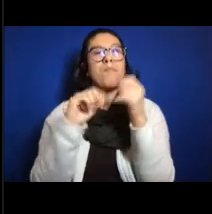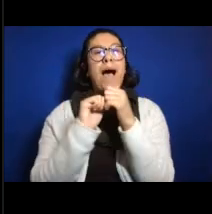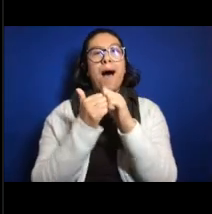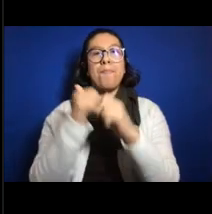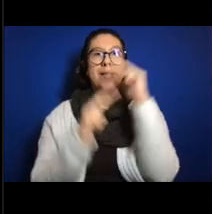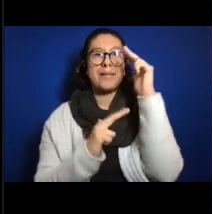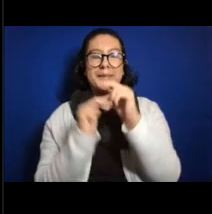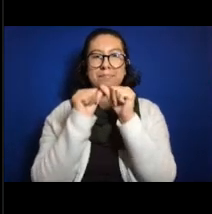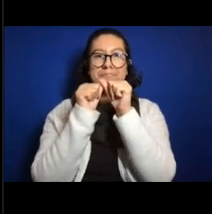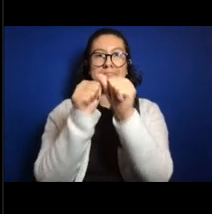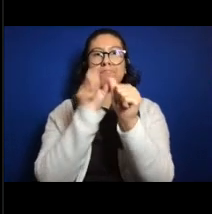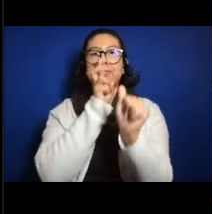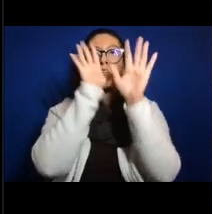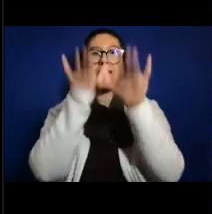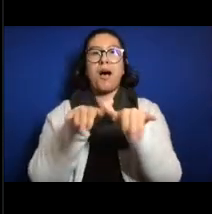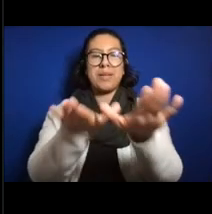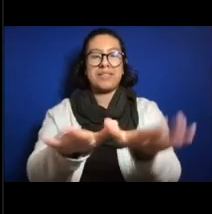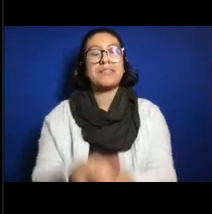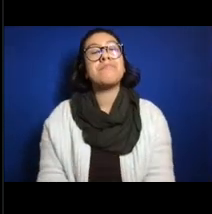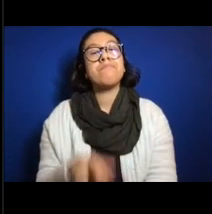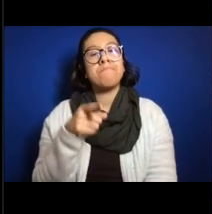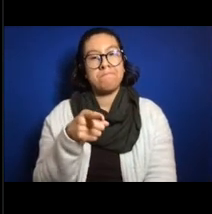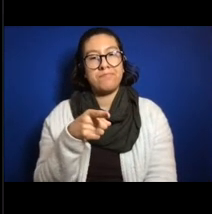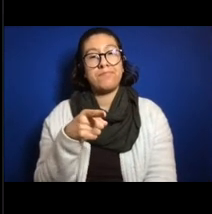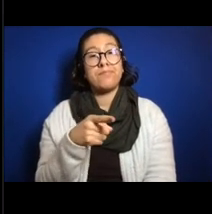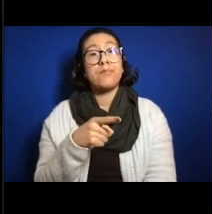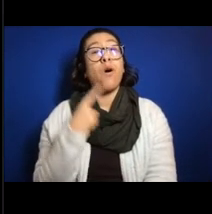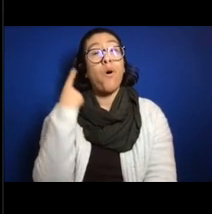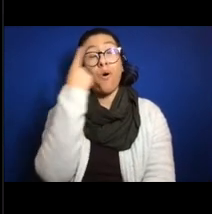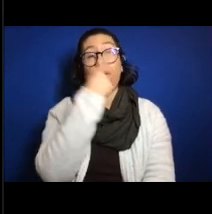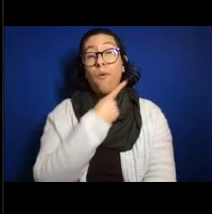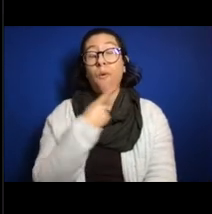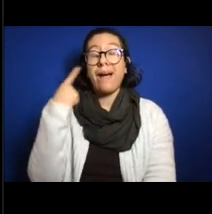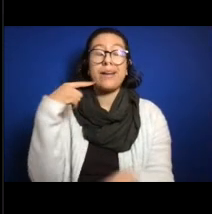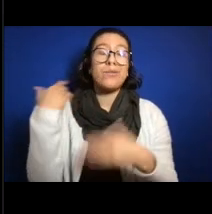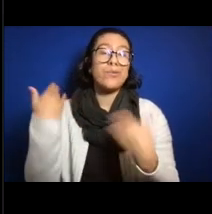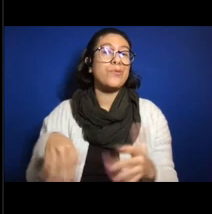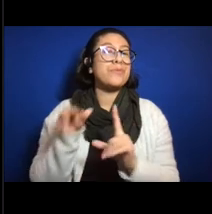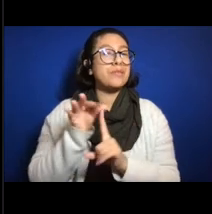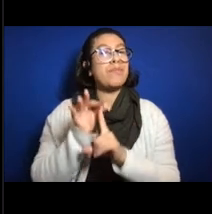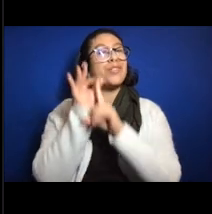Hawaii is somewhat unique in that we face a lot of the hazards that exist